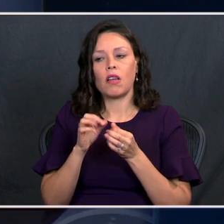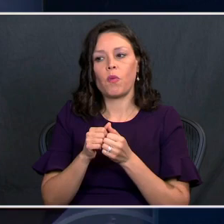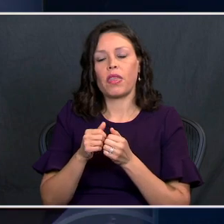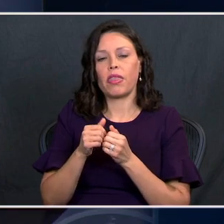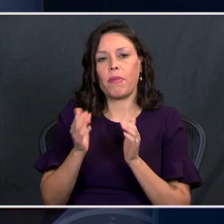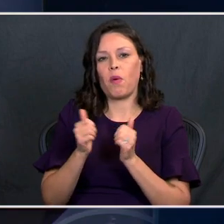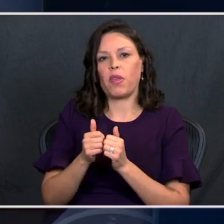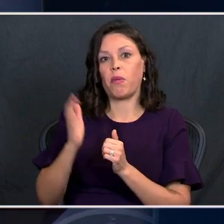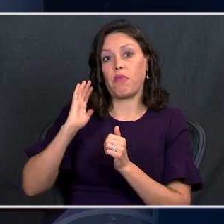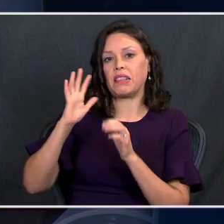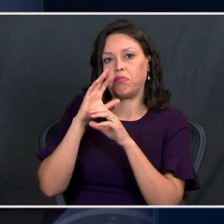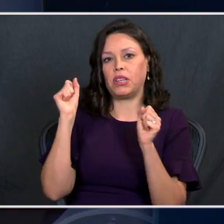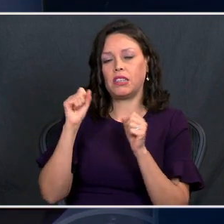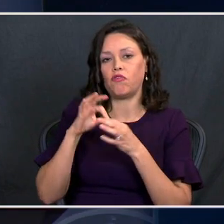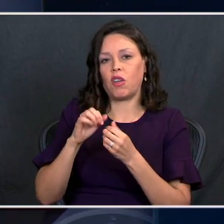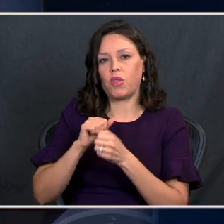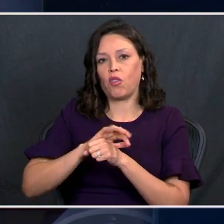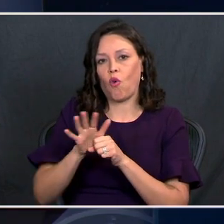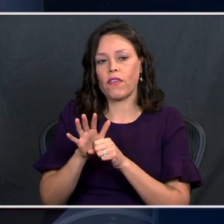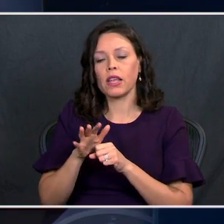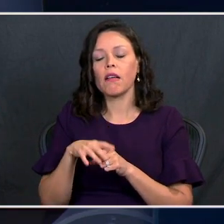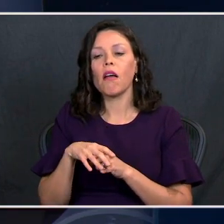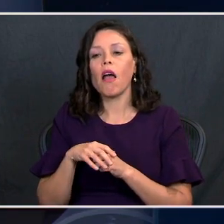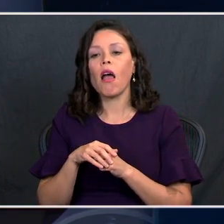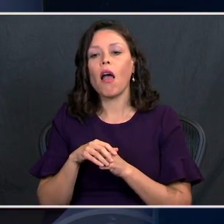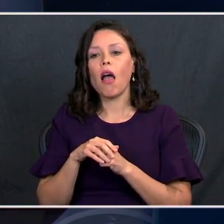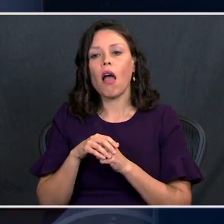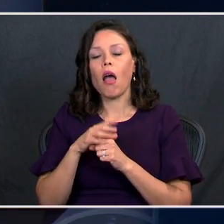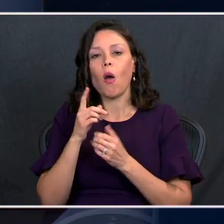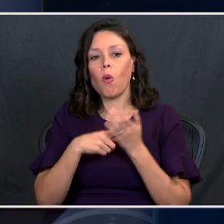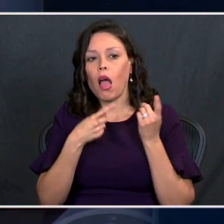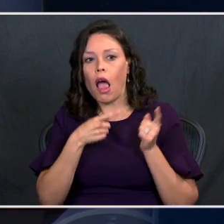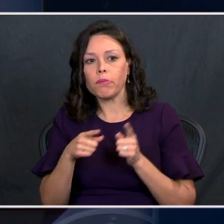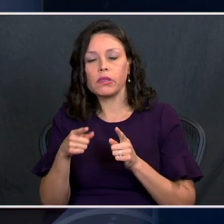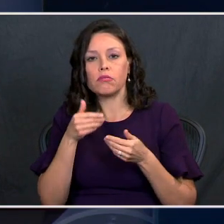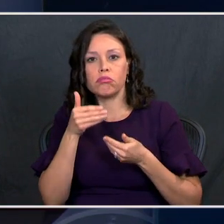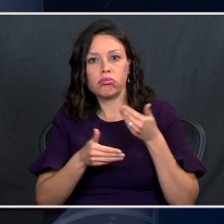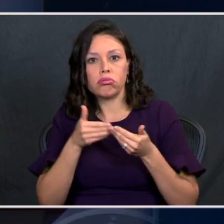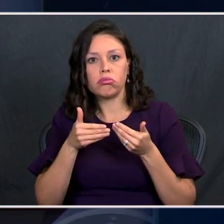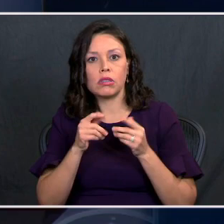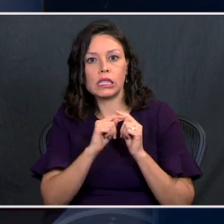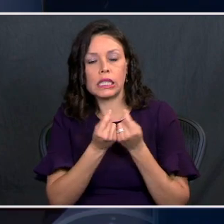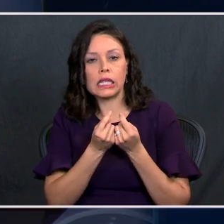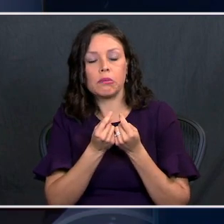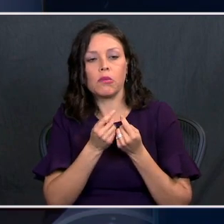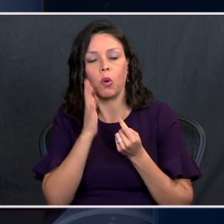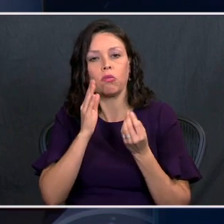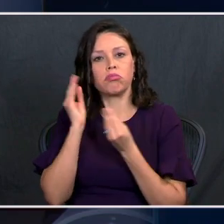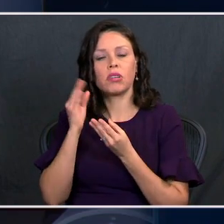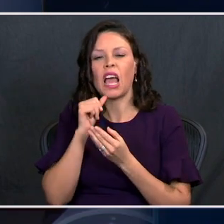was briefed -- on COVID and the developments and progress the team is making. I wouldn't expect he attends